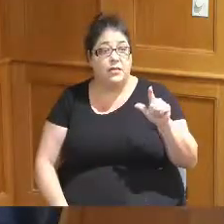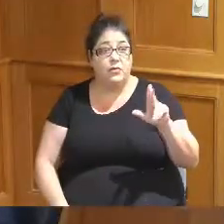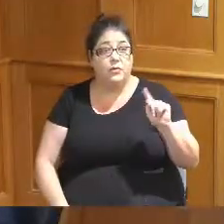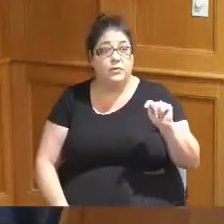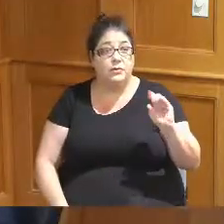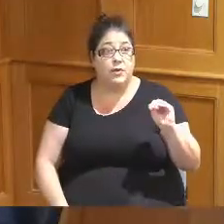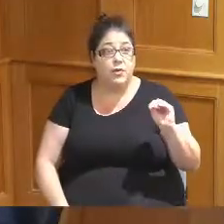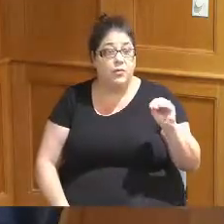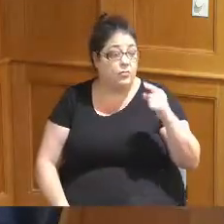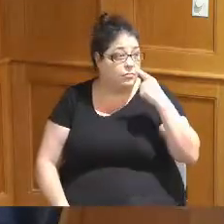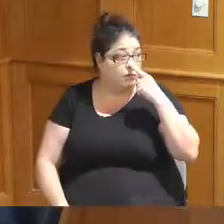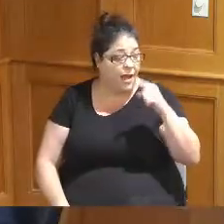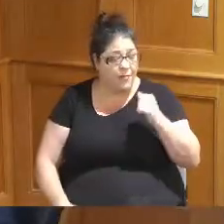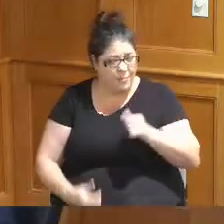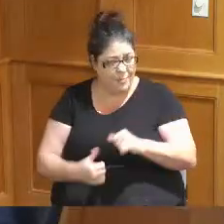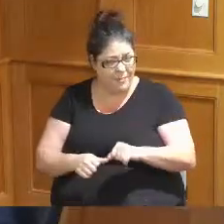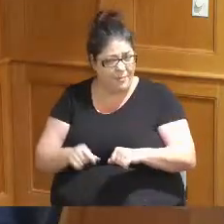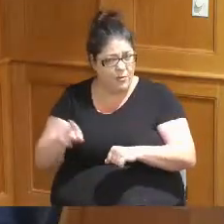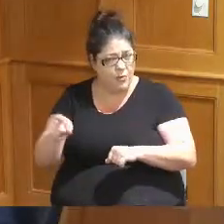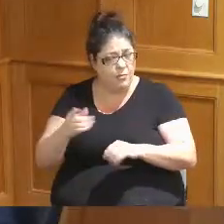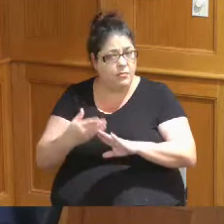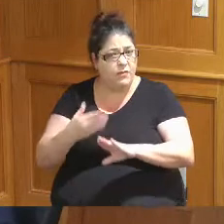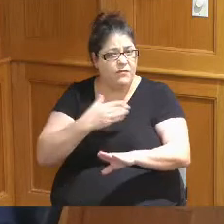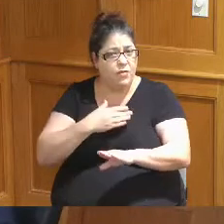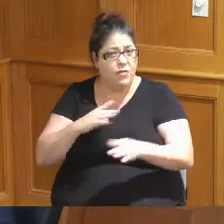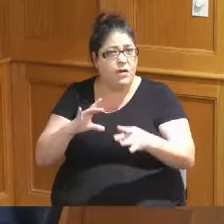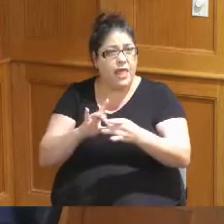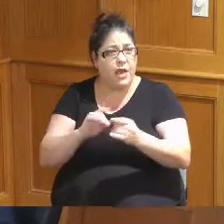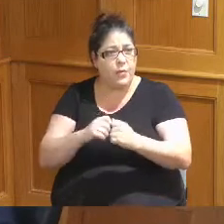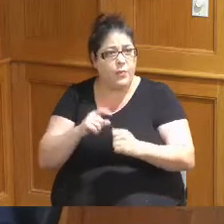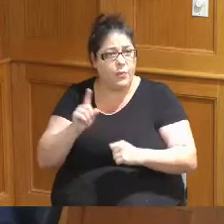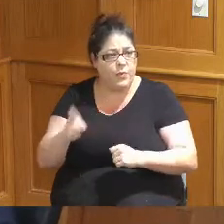think you came before and we were trying to get someone to connect with you but I think it's a